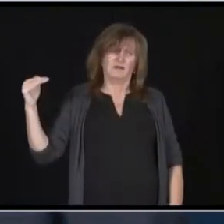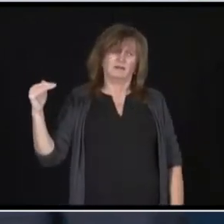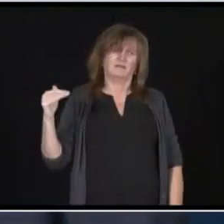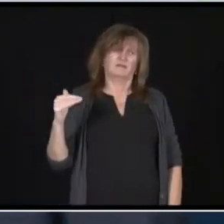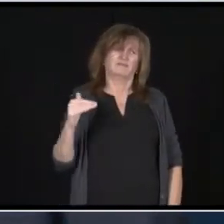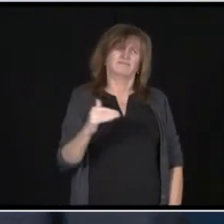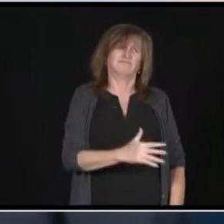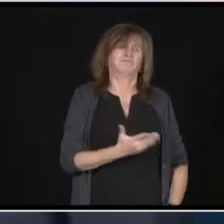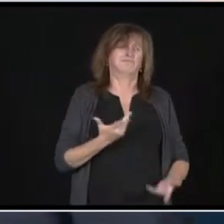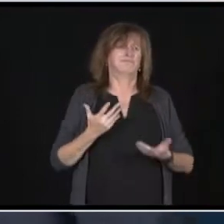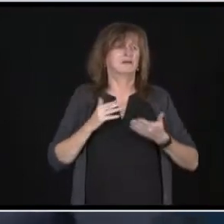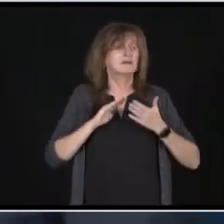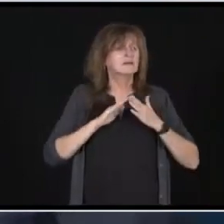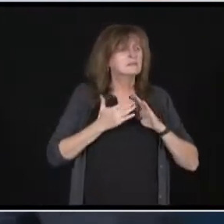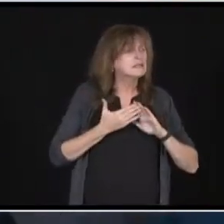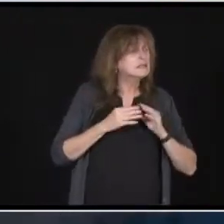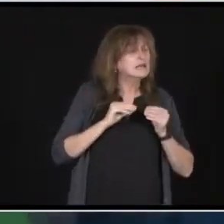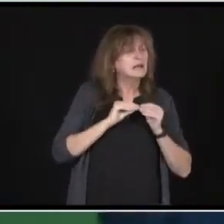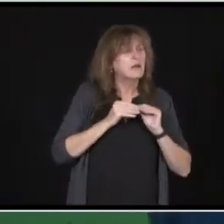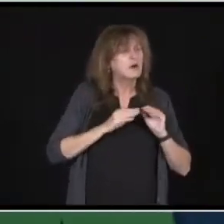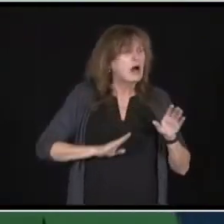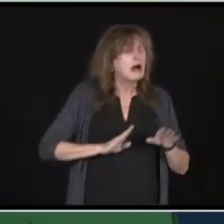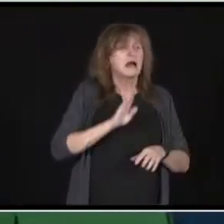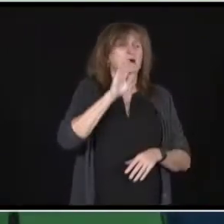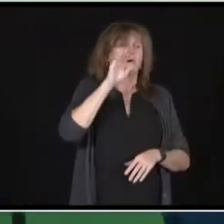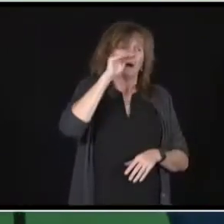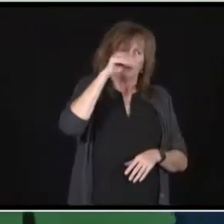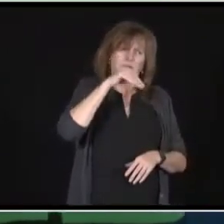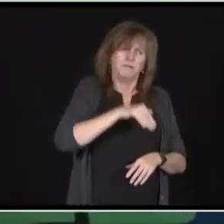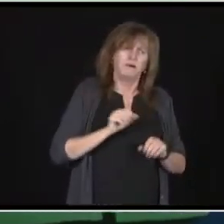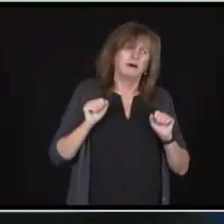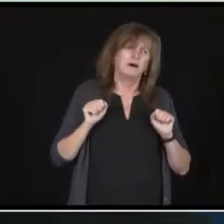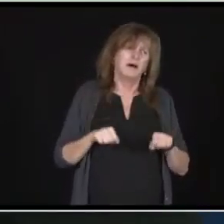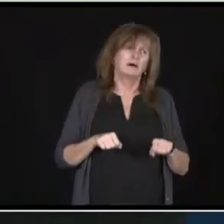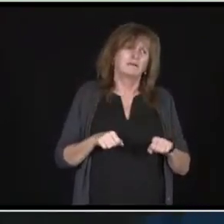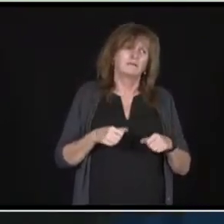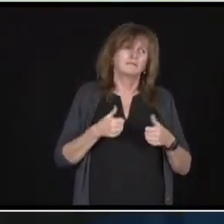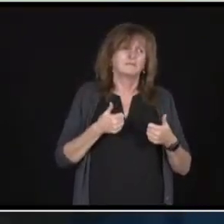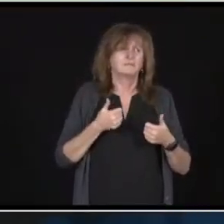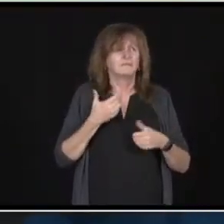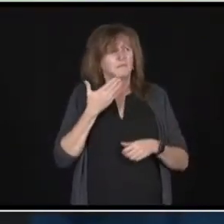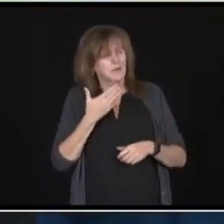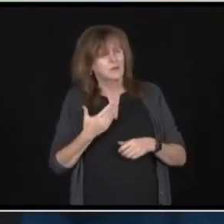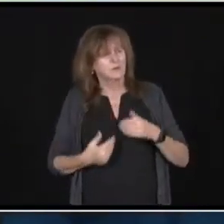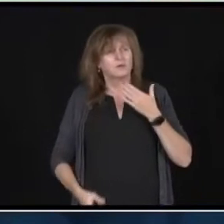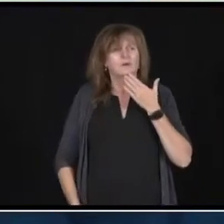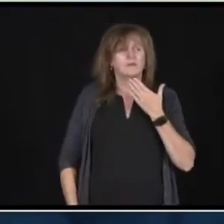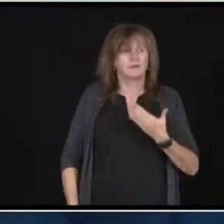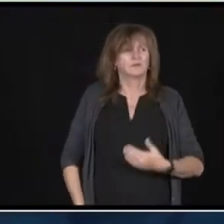things that each and anyone of us can do to get those numbers down. So I would ask for all Ontarians help in this.